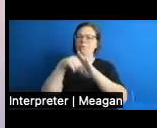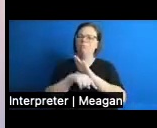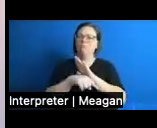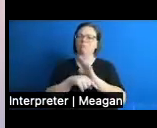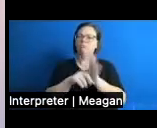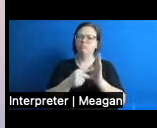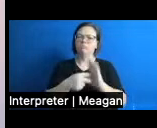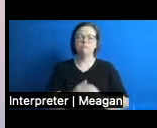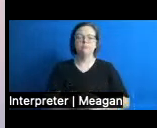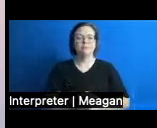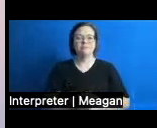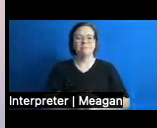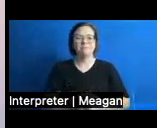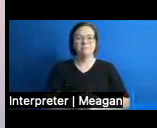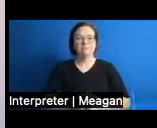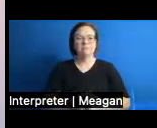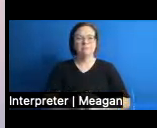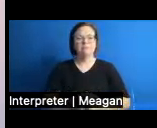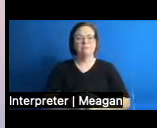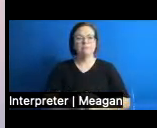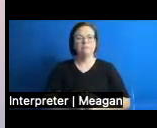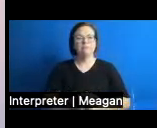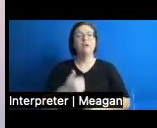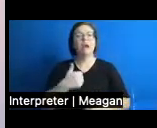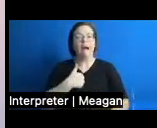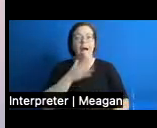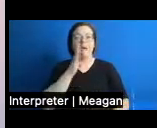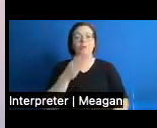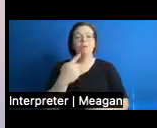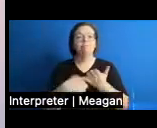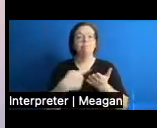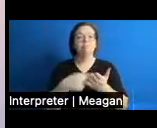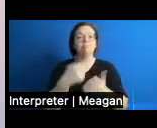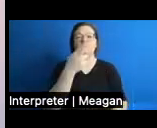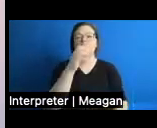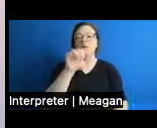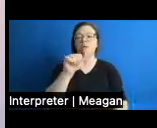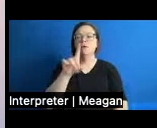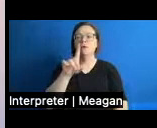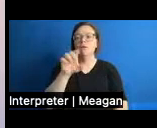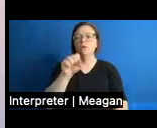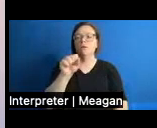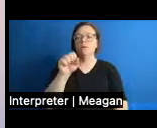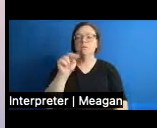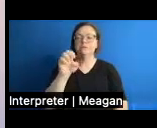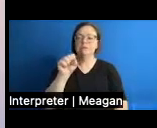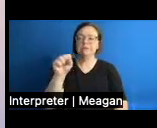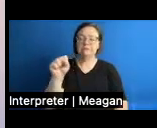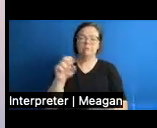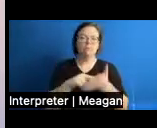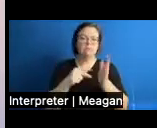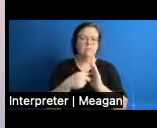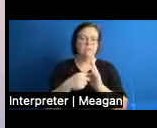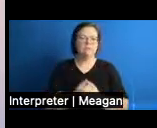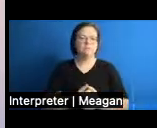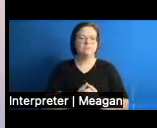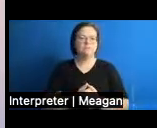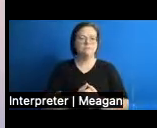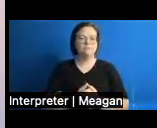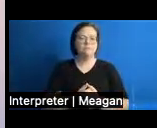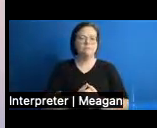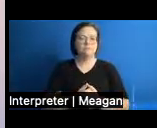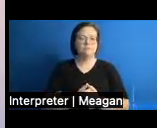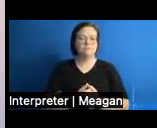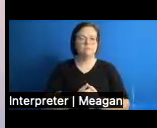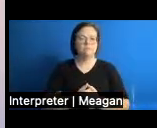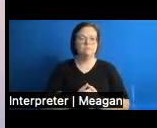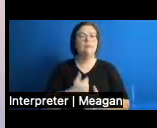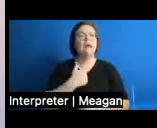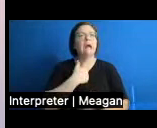But I think I do want to talk about what's headlessness, so I went through a point in my